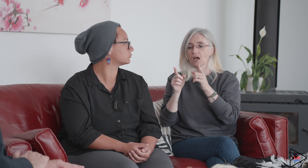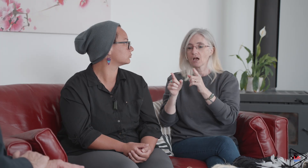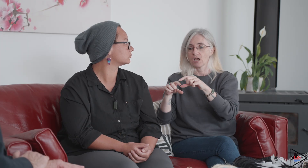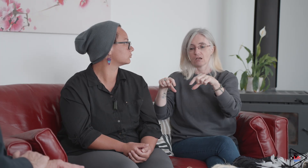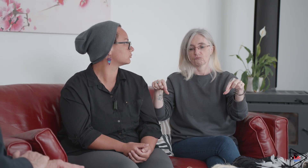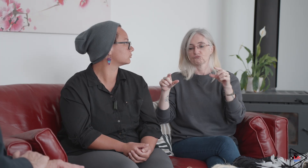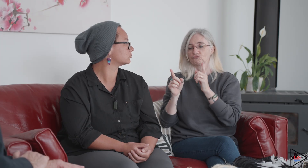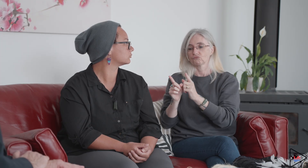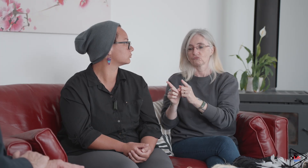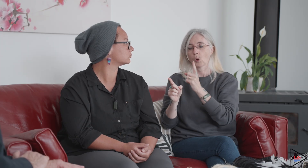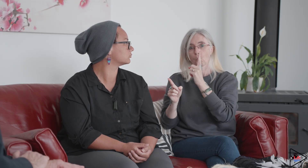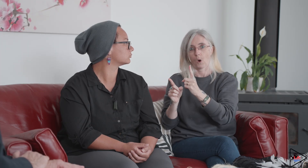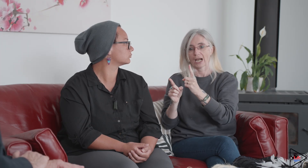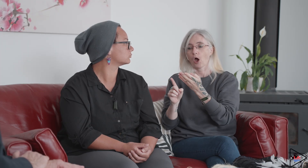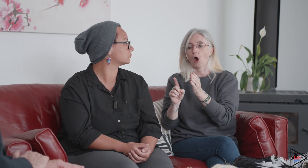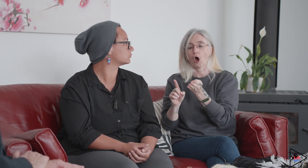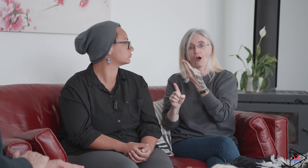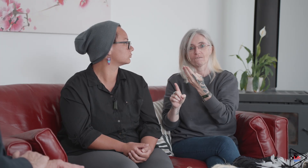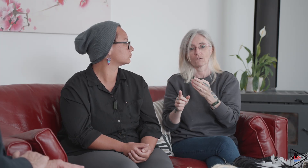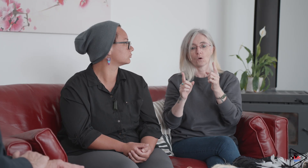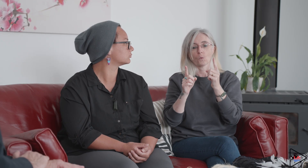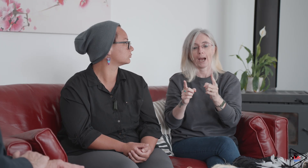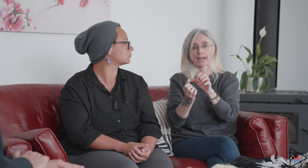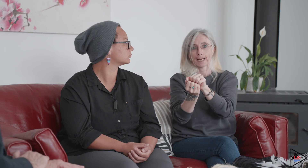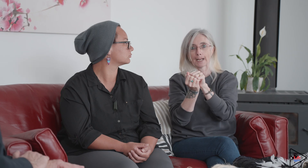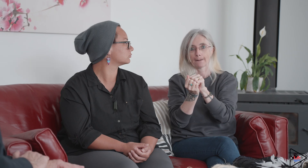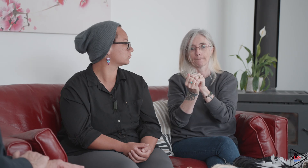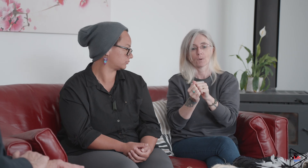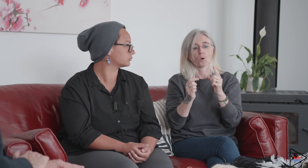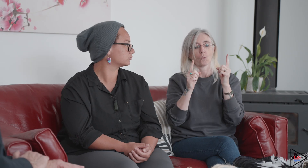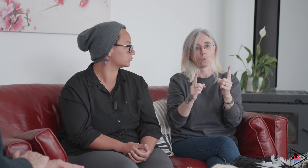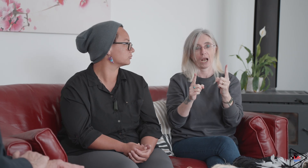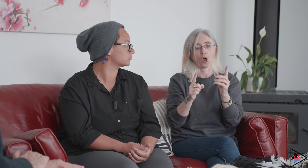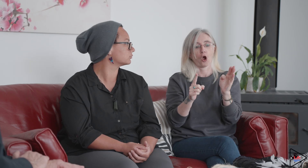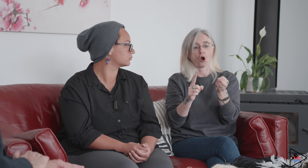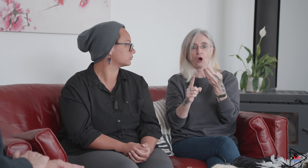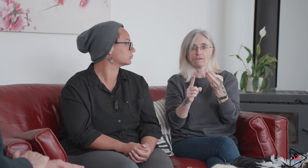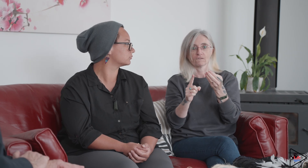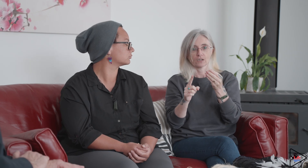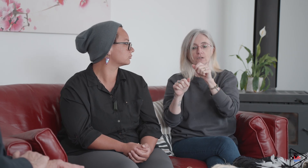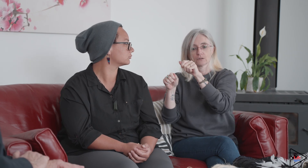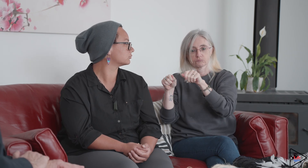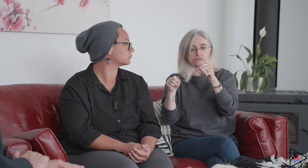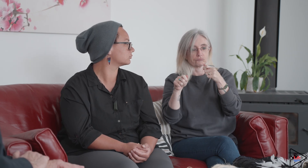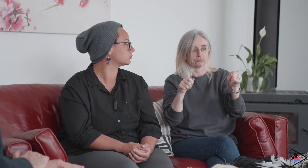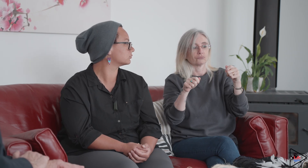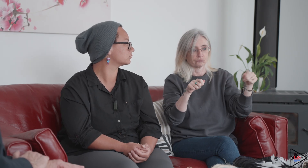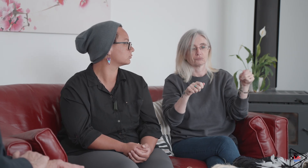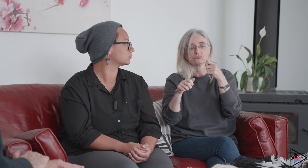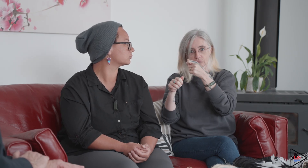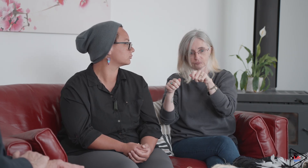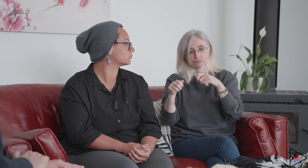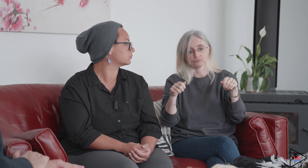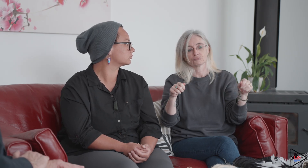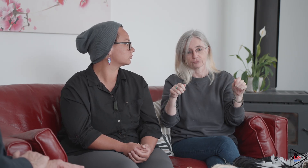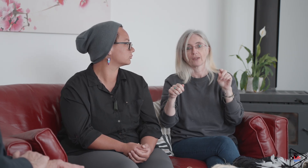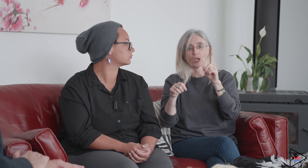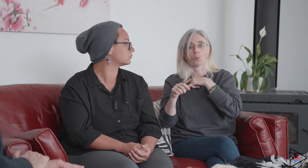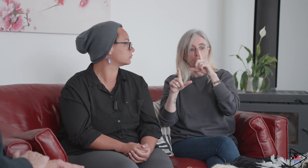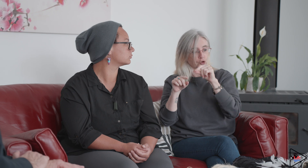two centimetre chunks. So you alternate between keeping a part of the leaf , and then you scrape off